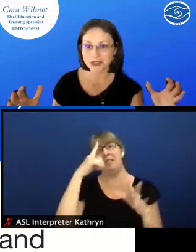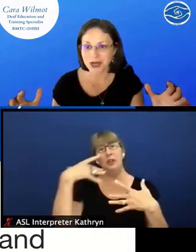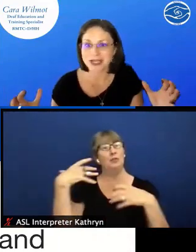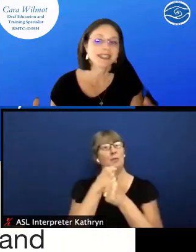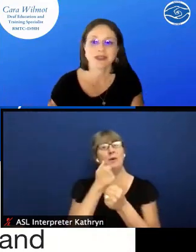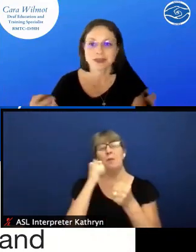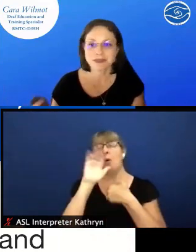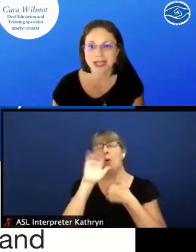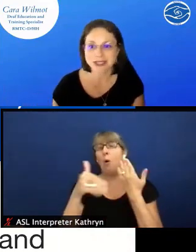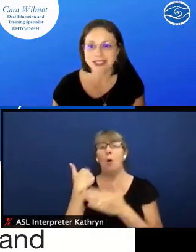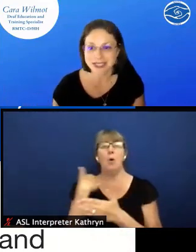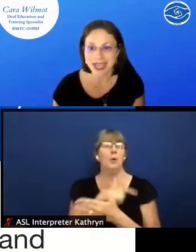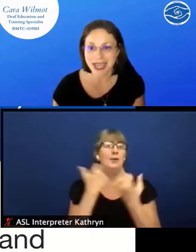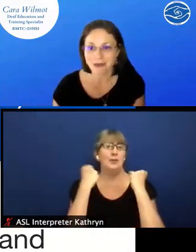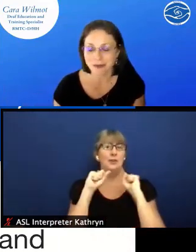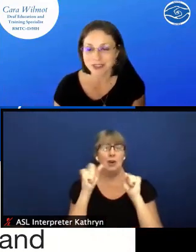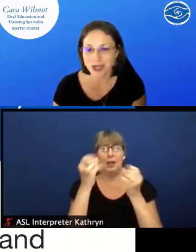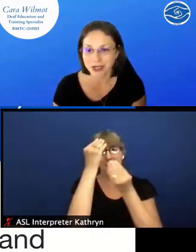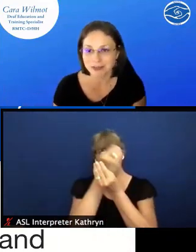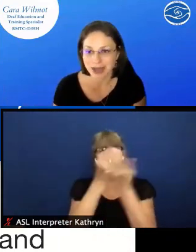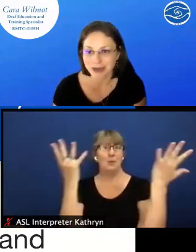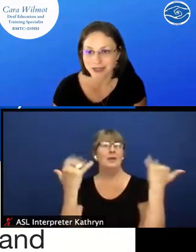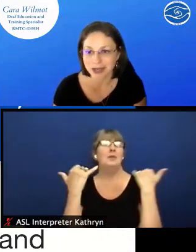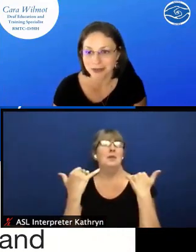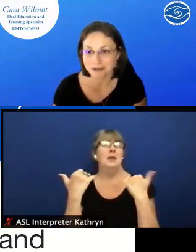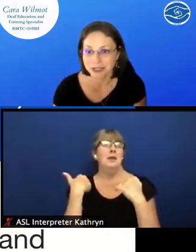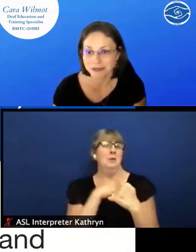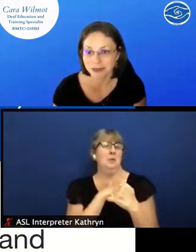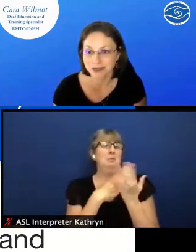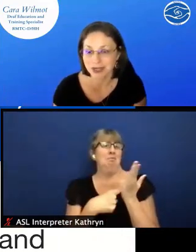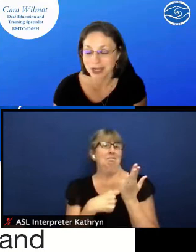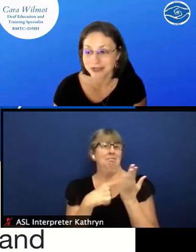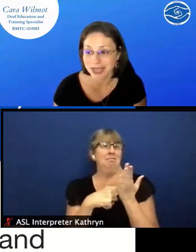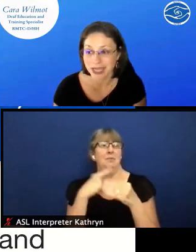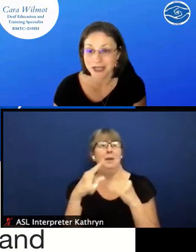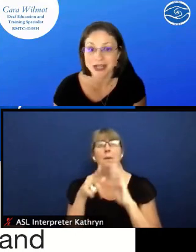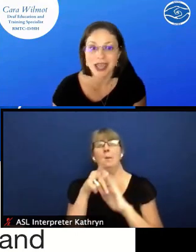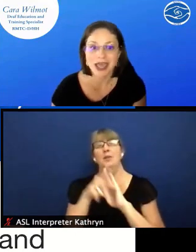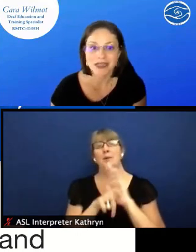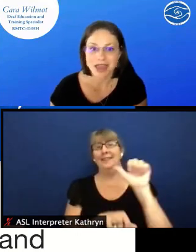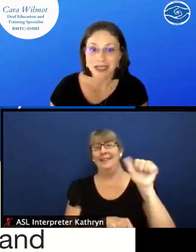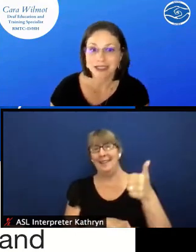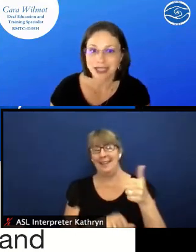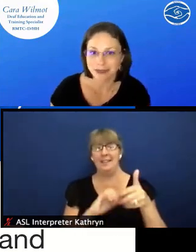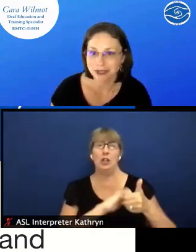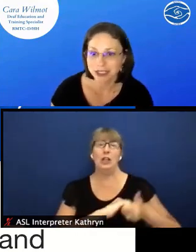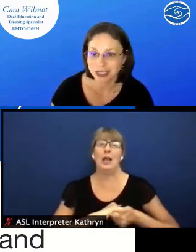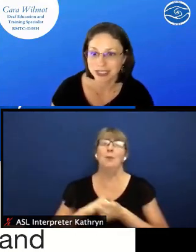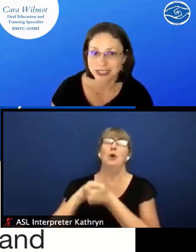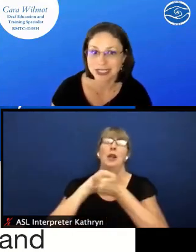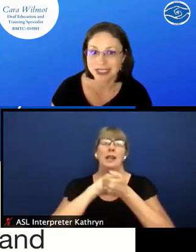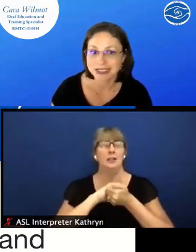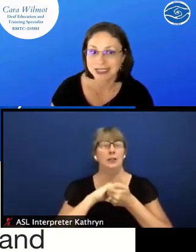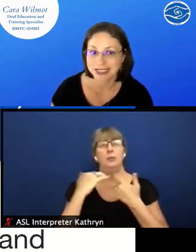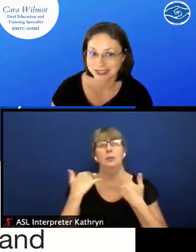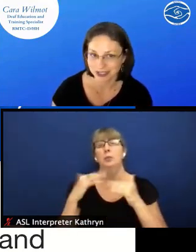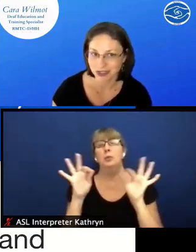trying to express today when we talk about principle, 10, that collaboration is essential.